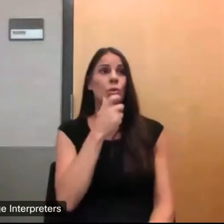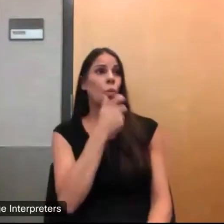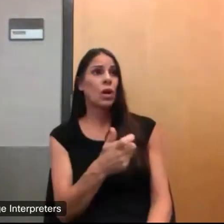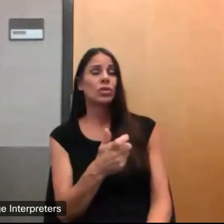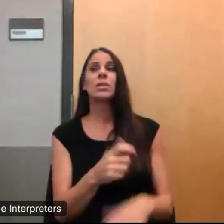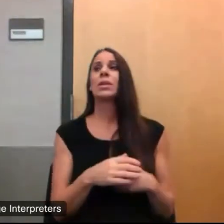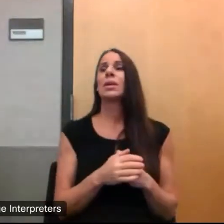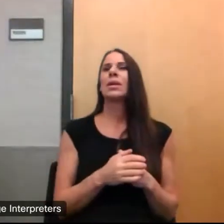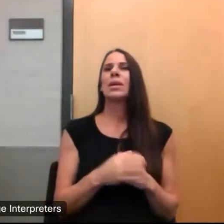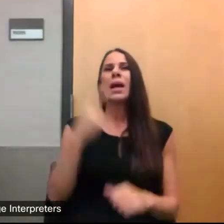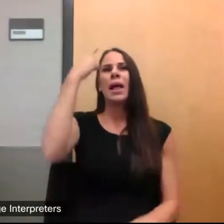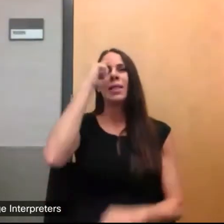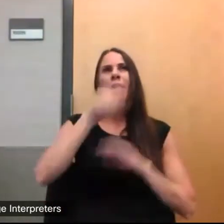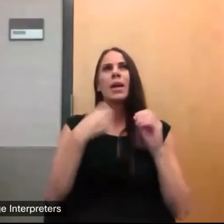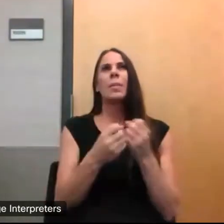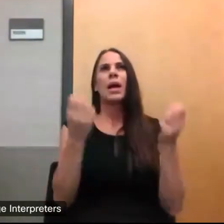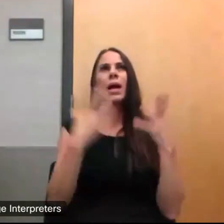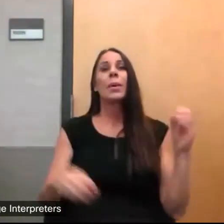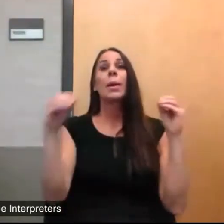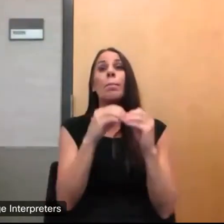about how many more subscribers and followers you have now,